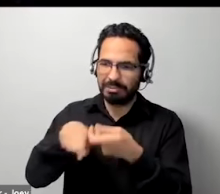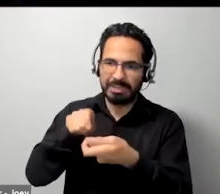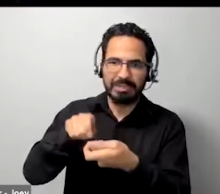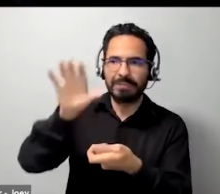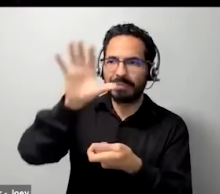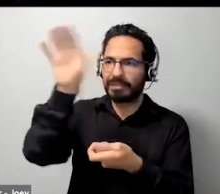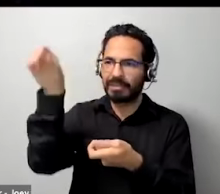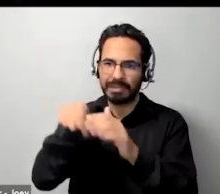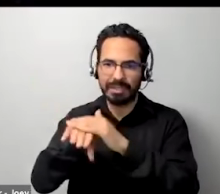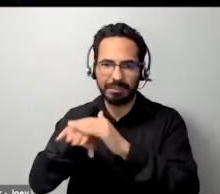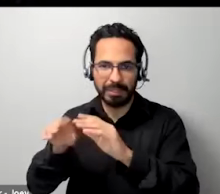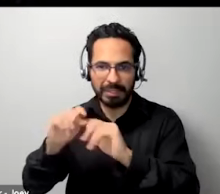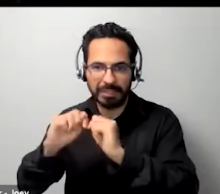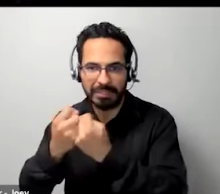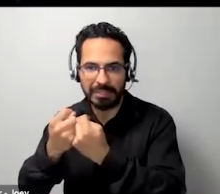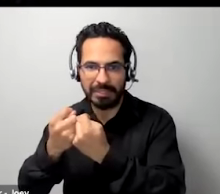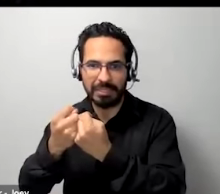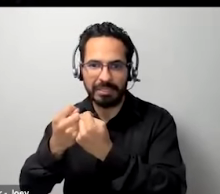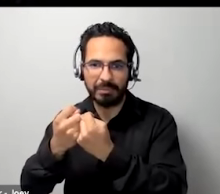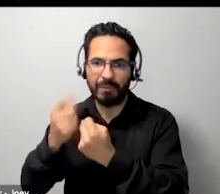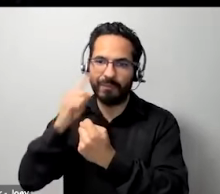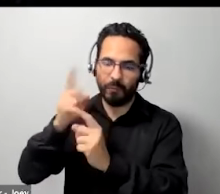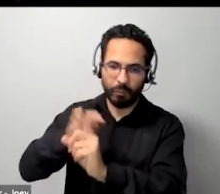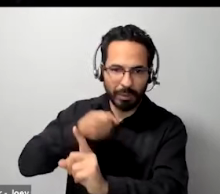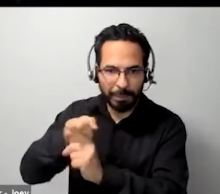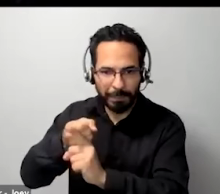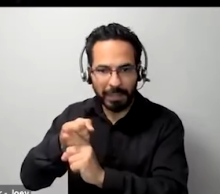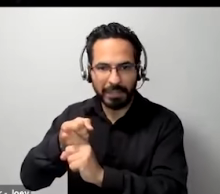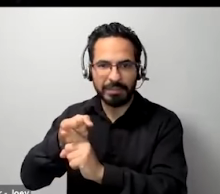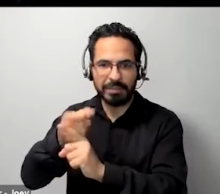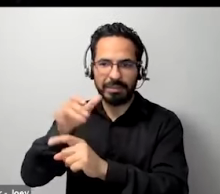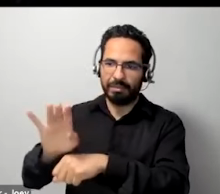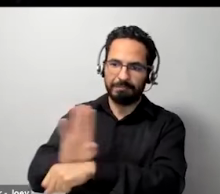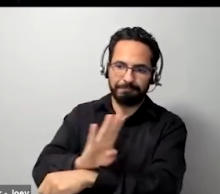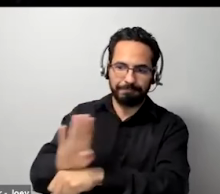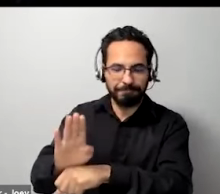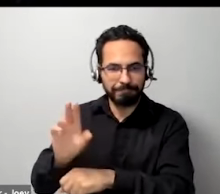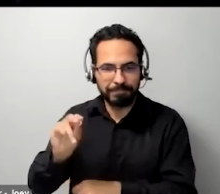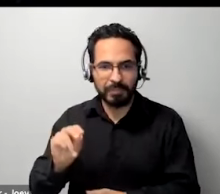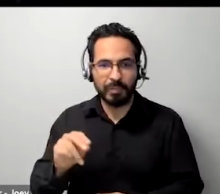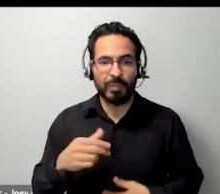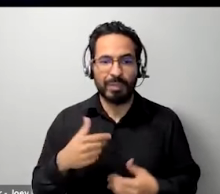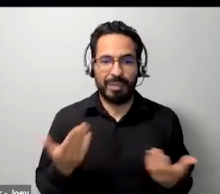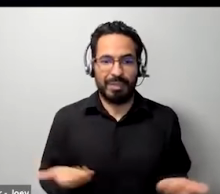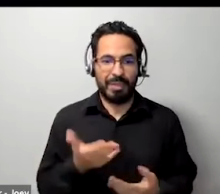to impact accessibility at our organization. We at Adobe have been very focused